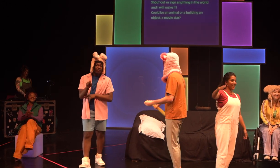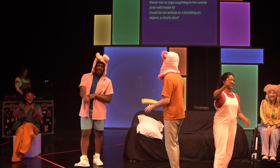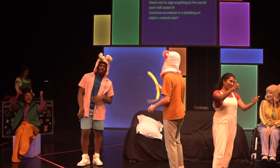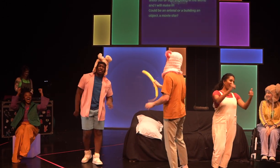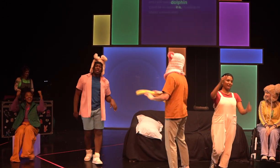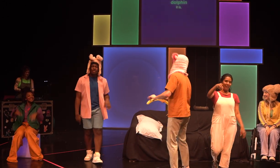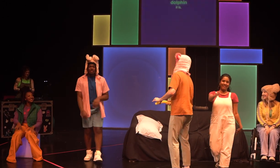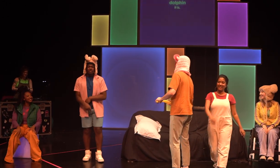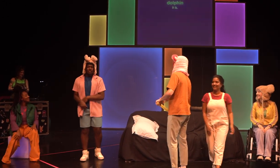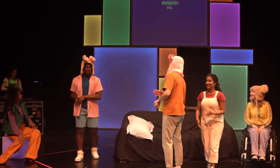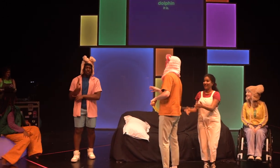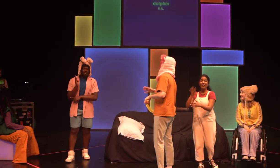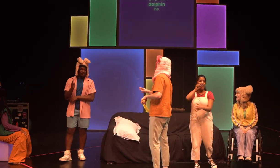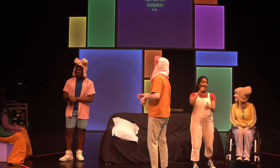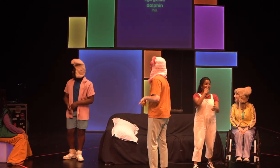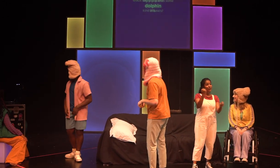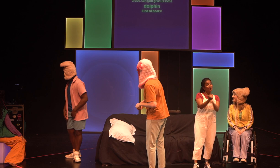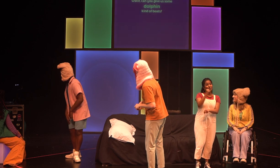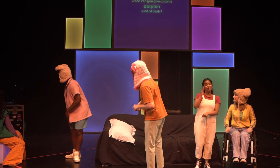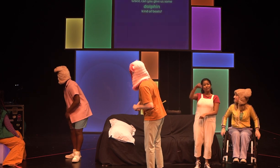to go for a dolphin. Right. Grace, can you try and drop me some dolphin type beats?